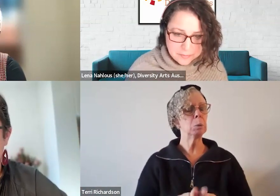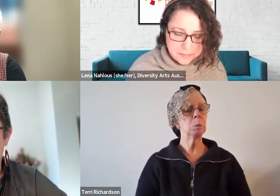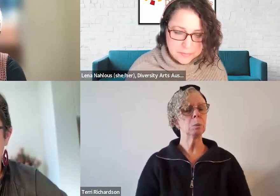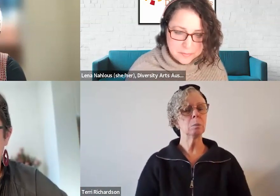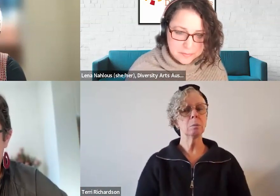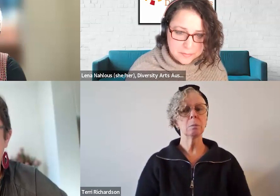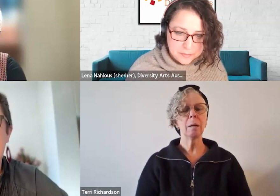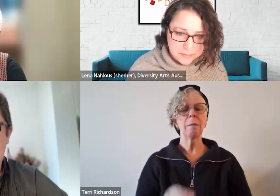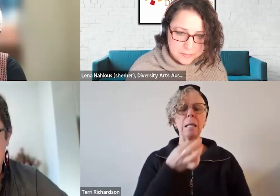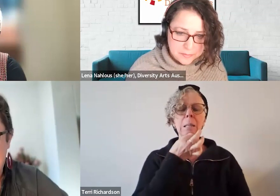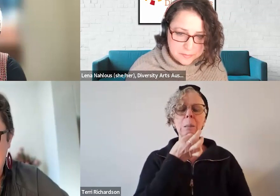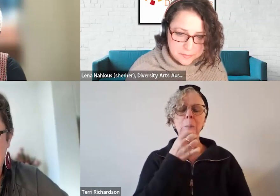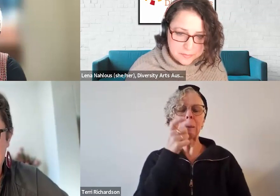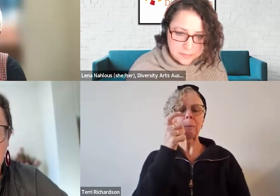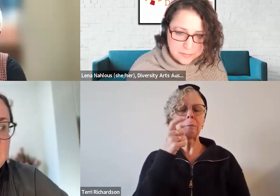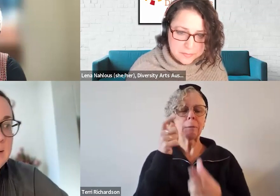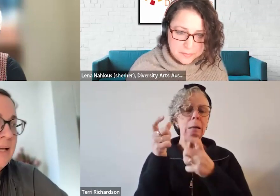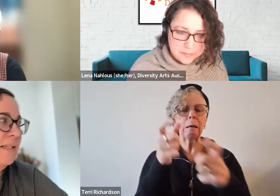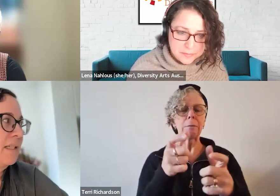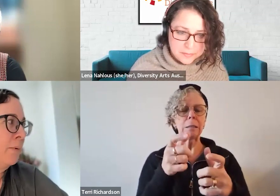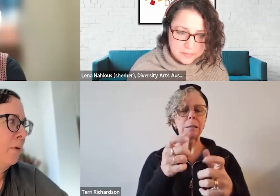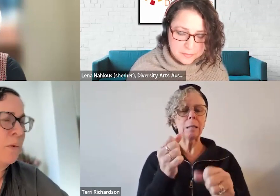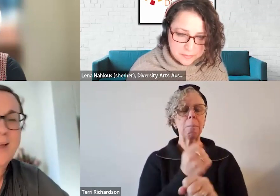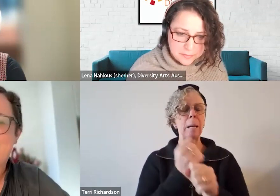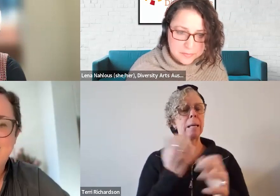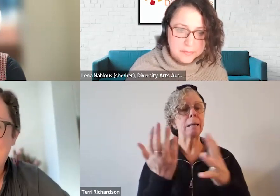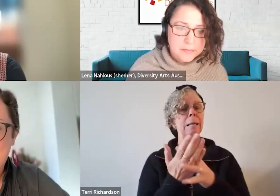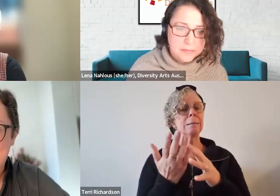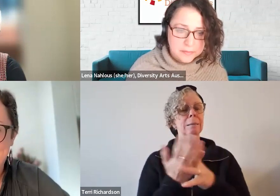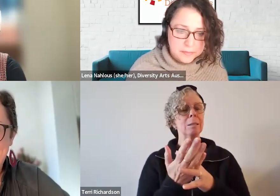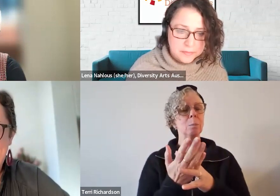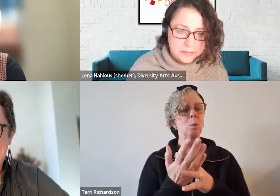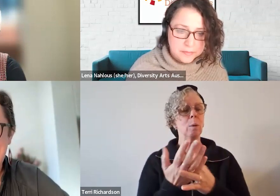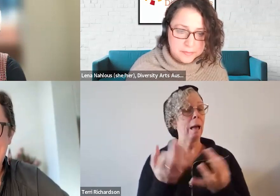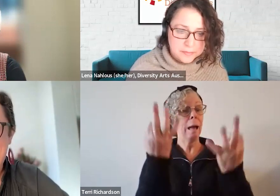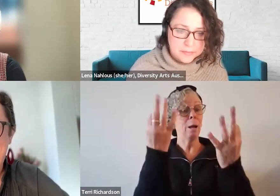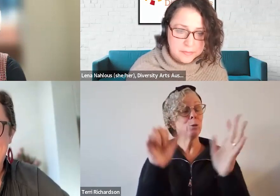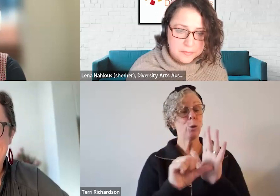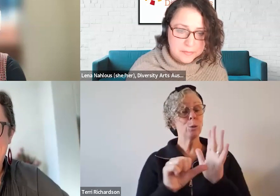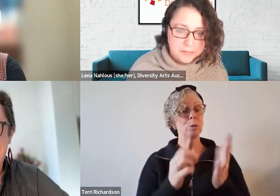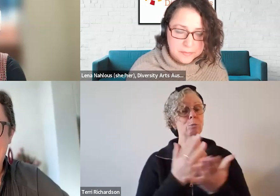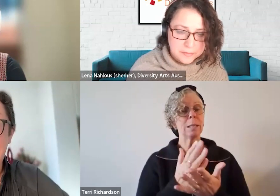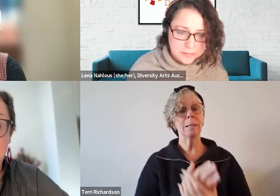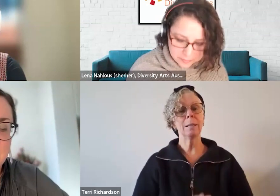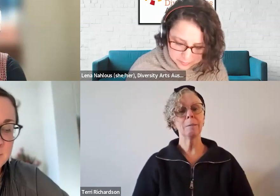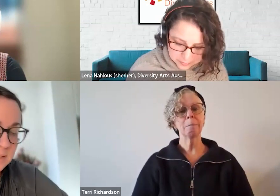of governance and immediately making it more accessible at no cost. And that's not just more accessible